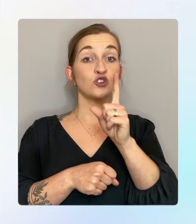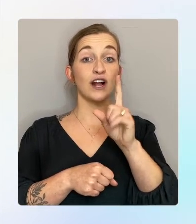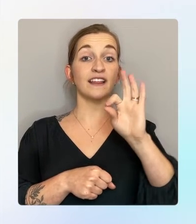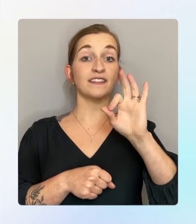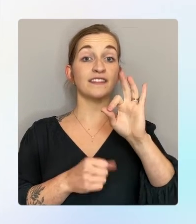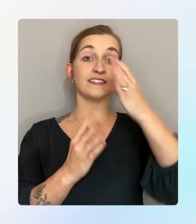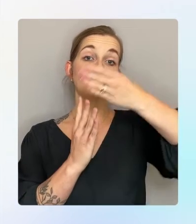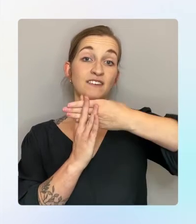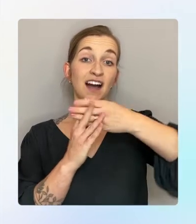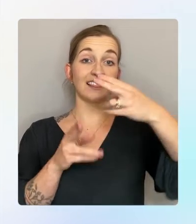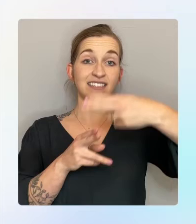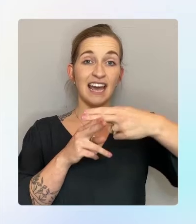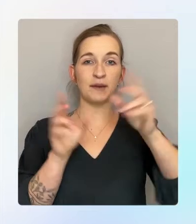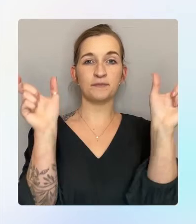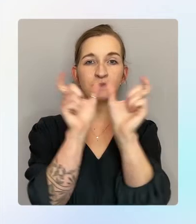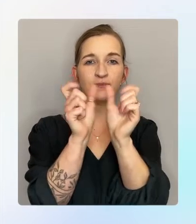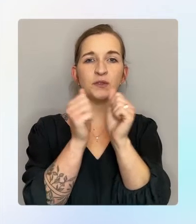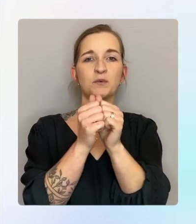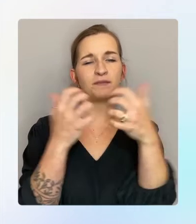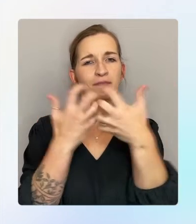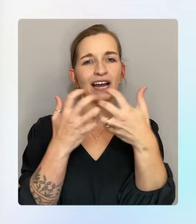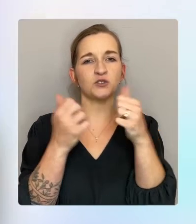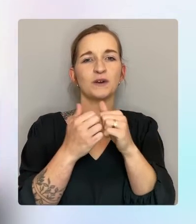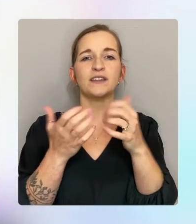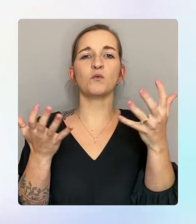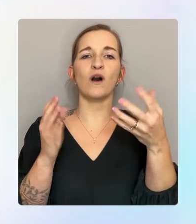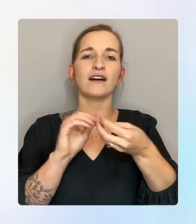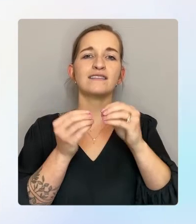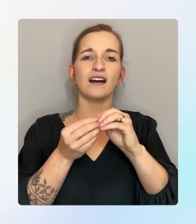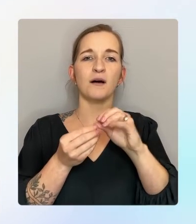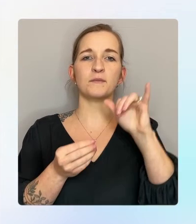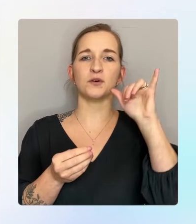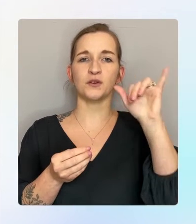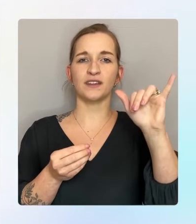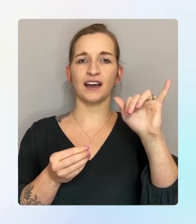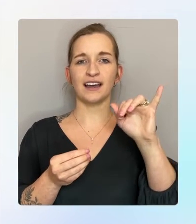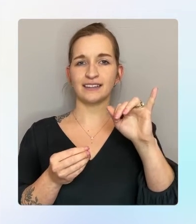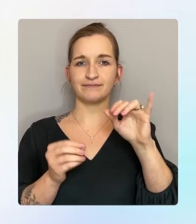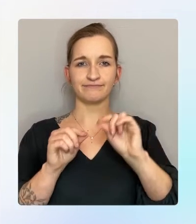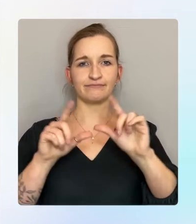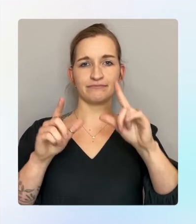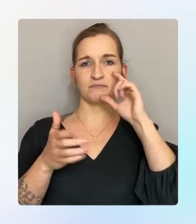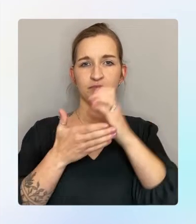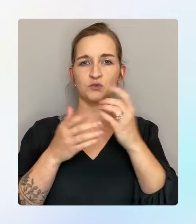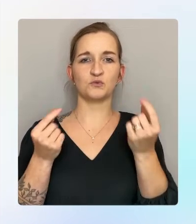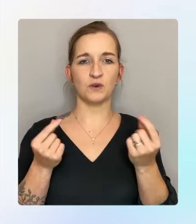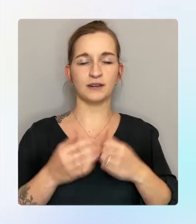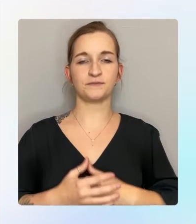Once chosen, we simply click "Import." This process will create one animation sequence